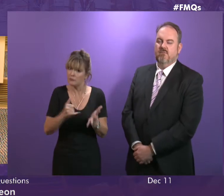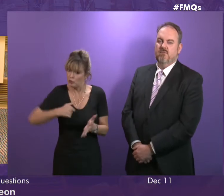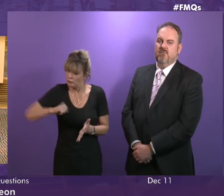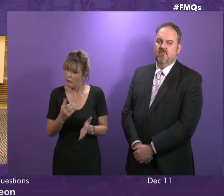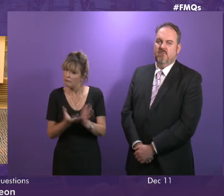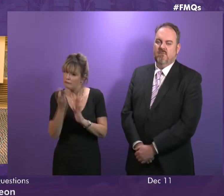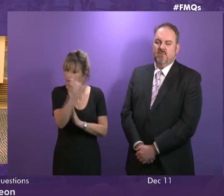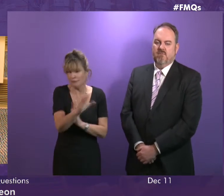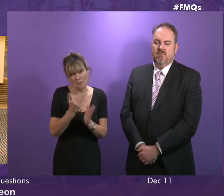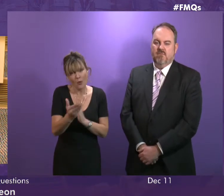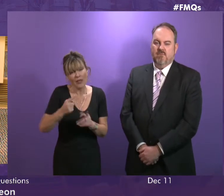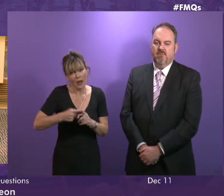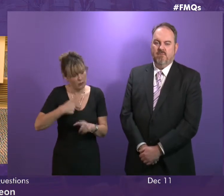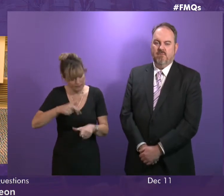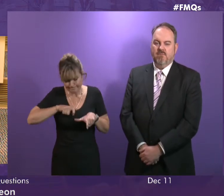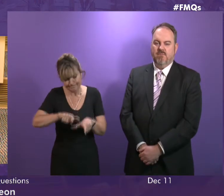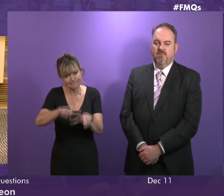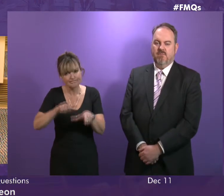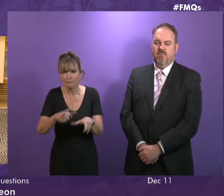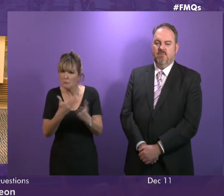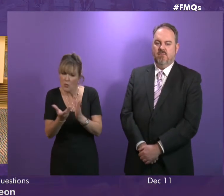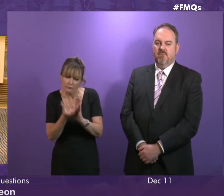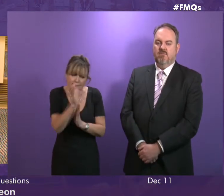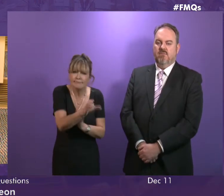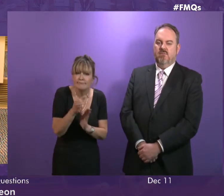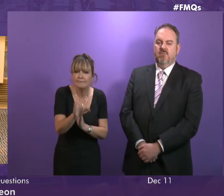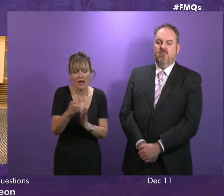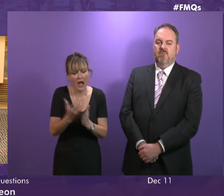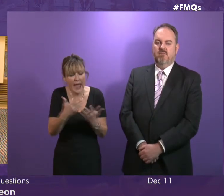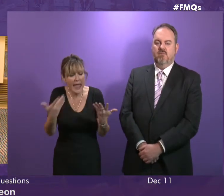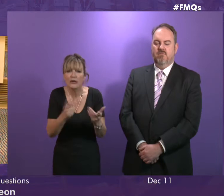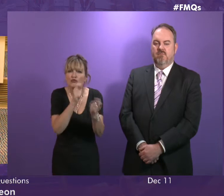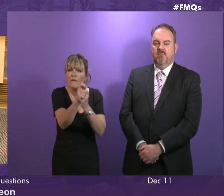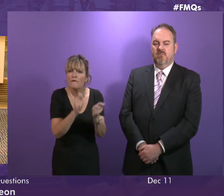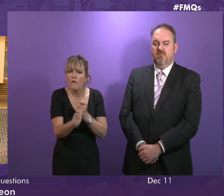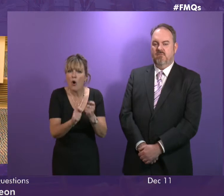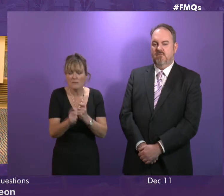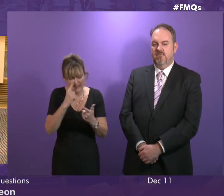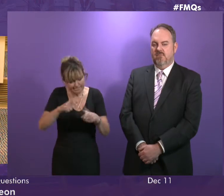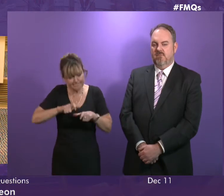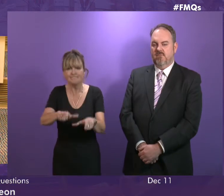We will continue to make investments, deliver the reforms and get on with the job. I hope